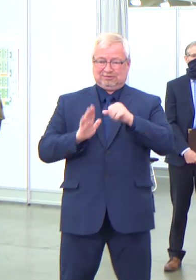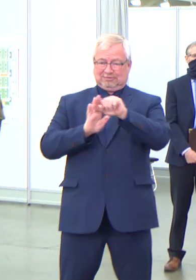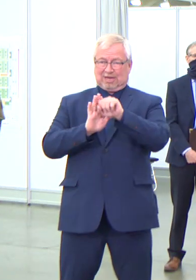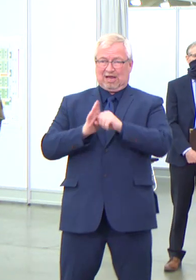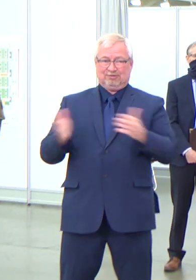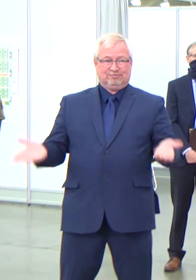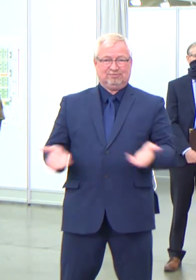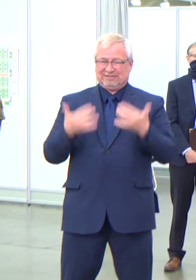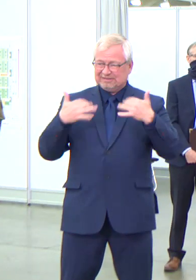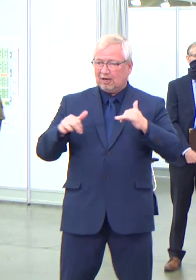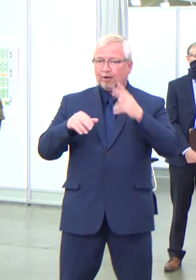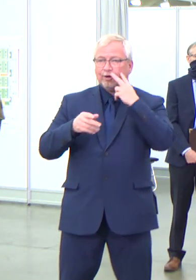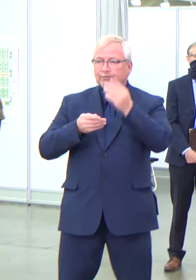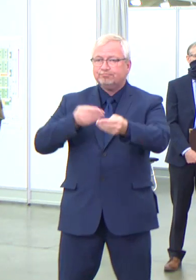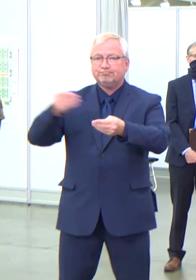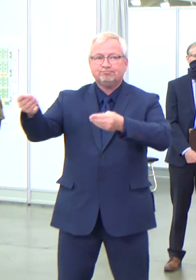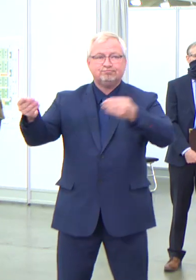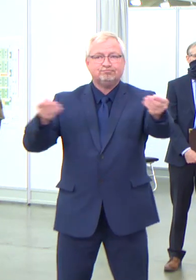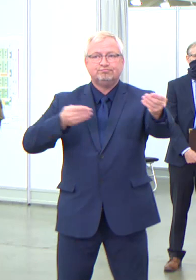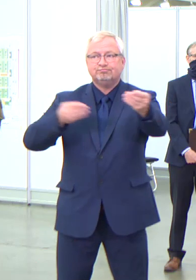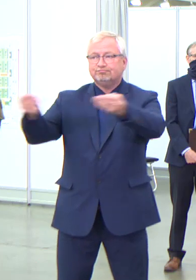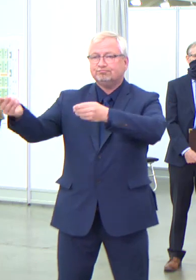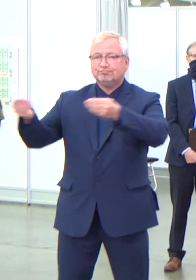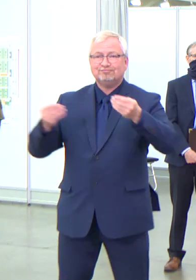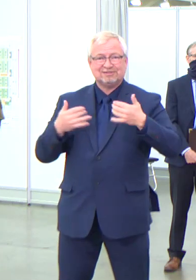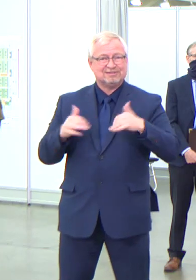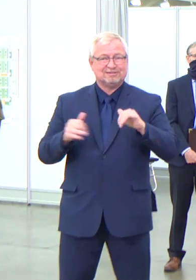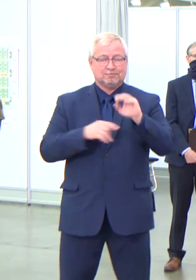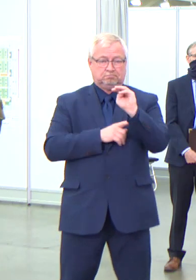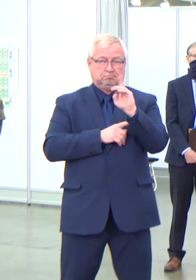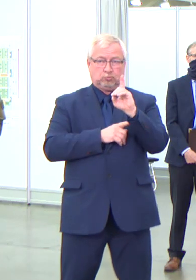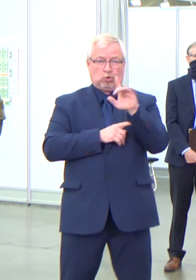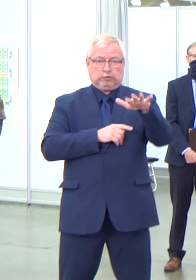spread in every jurisdiction in our state, but the concentration of Maryland cases